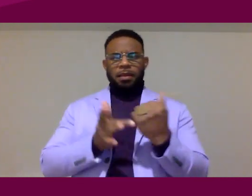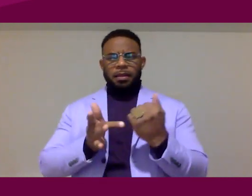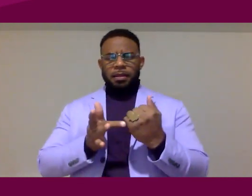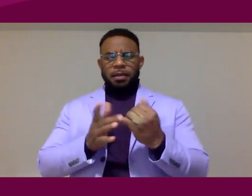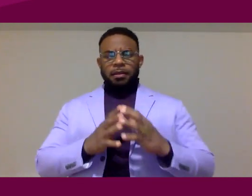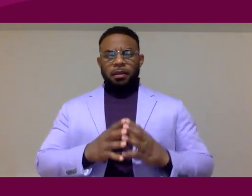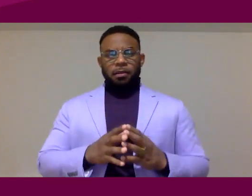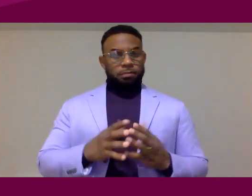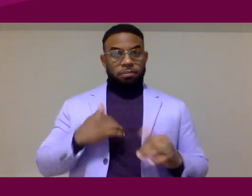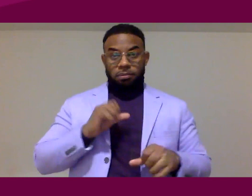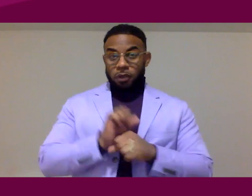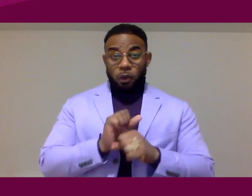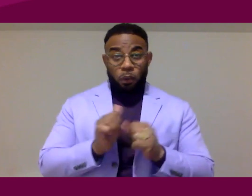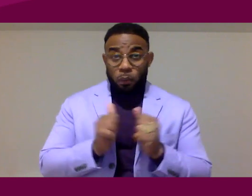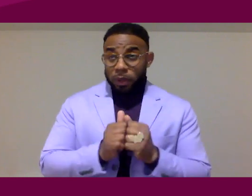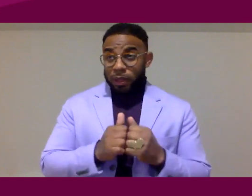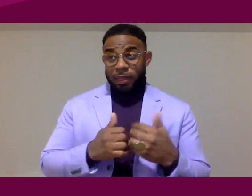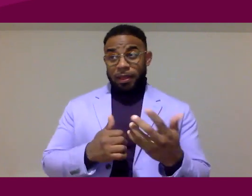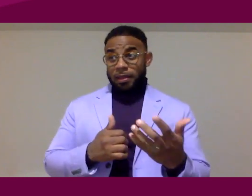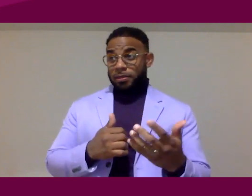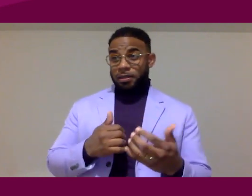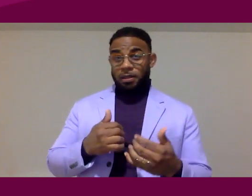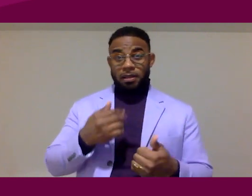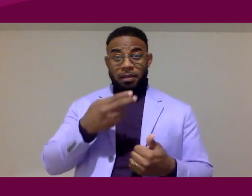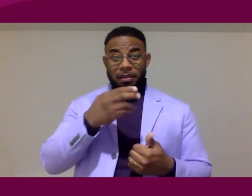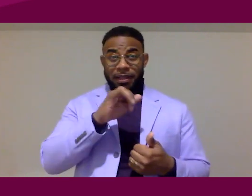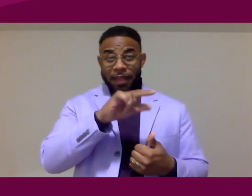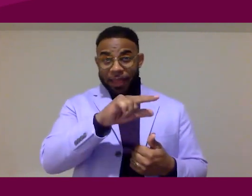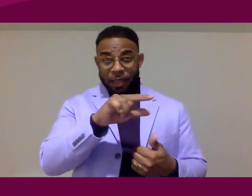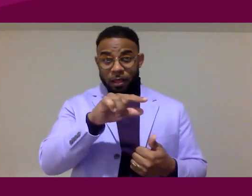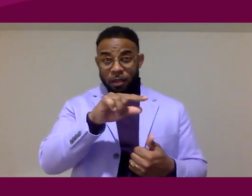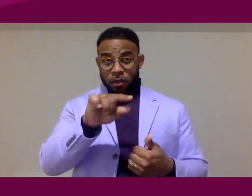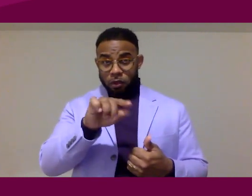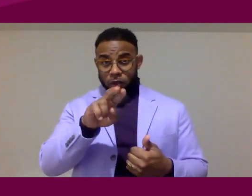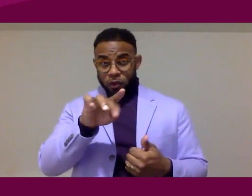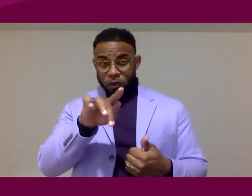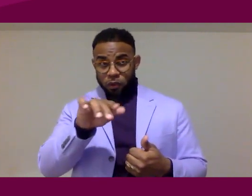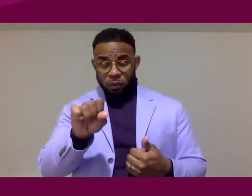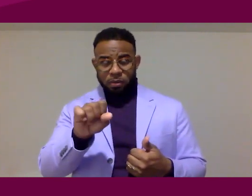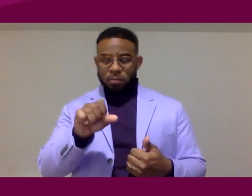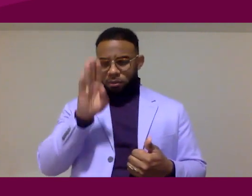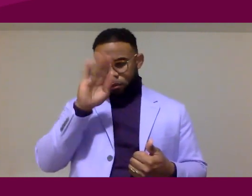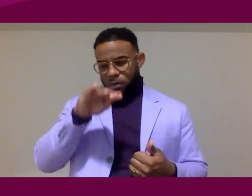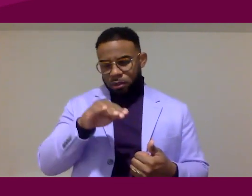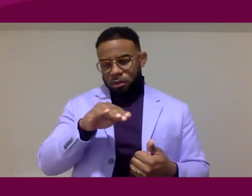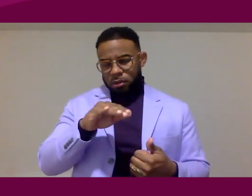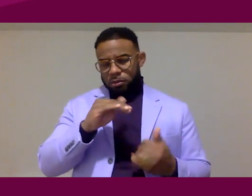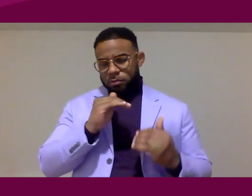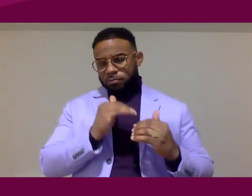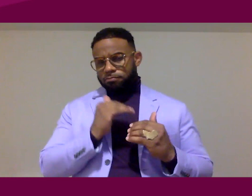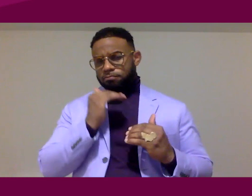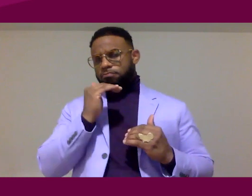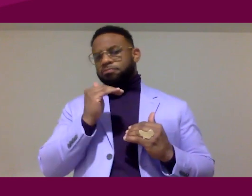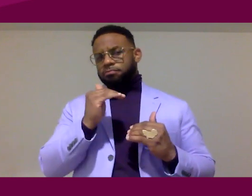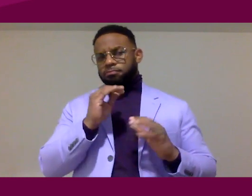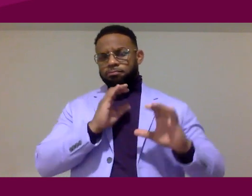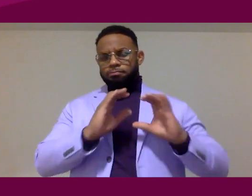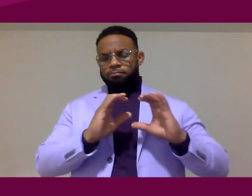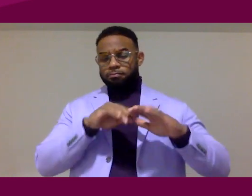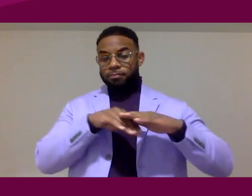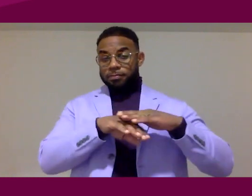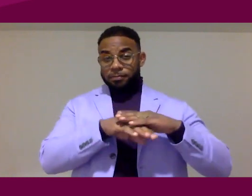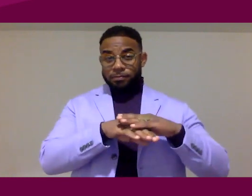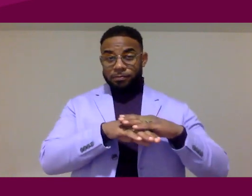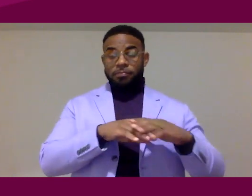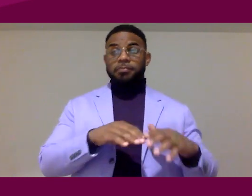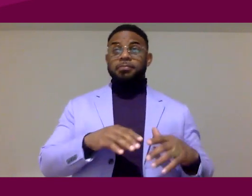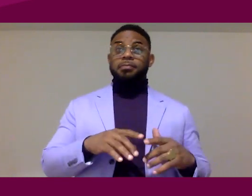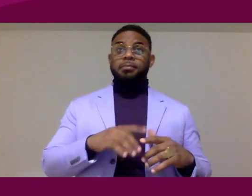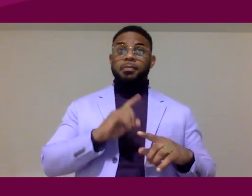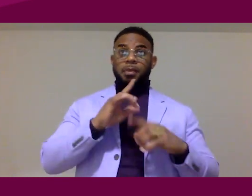I worked with Hale Zukas, which amplified communication access, taught me a lot about